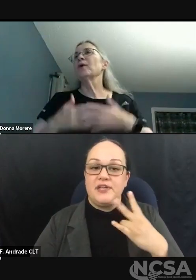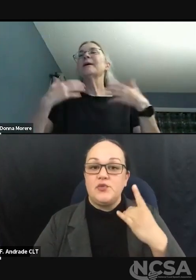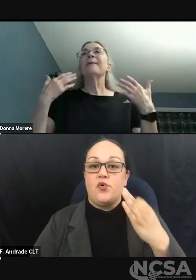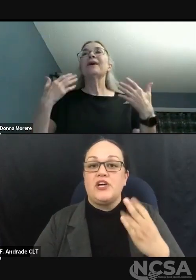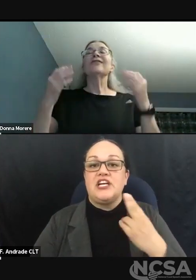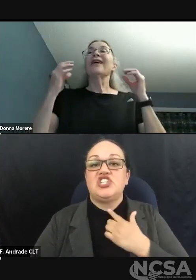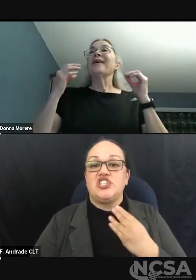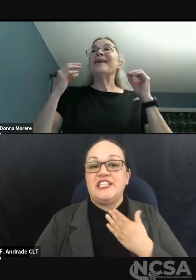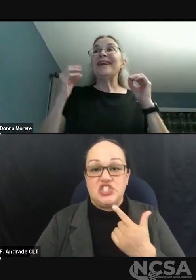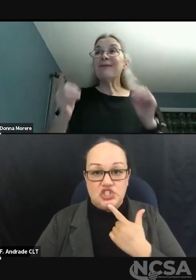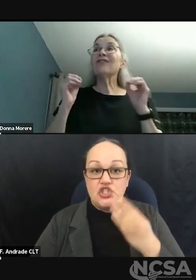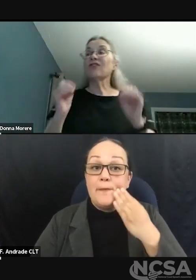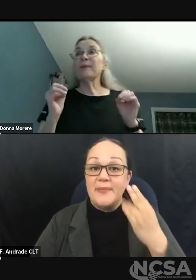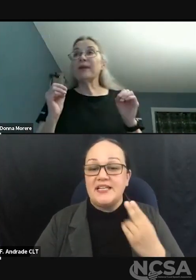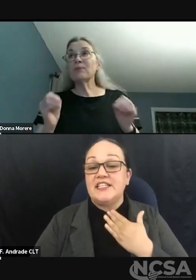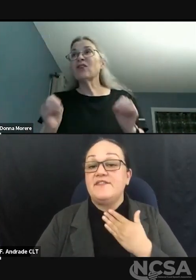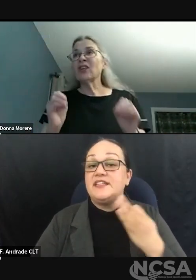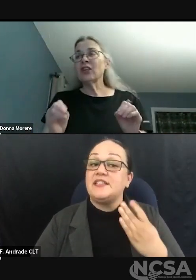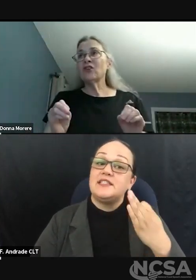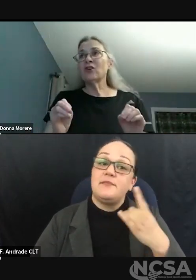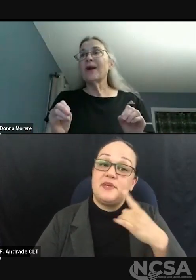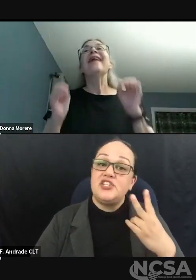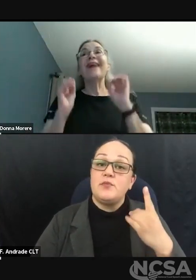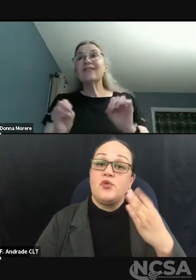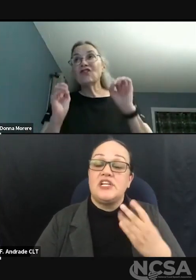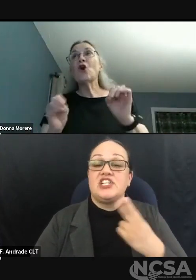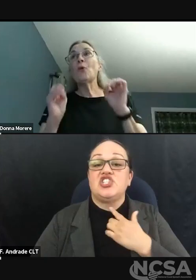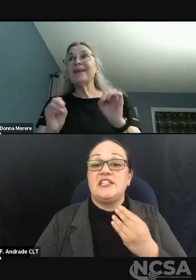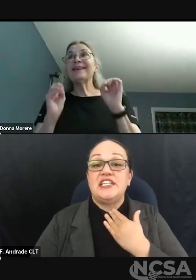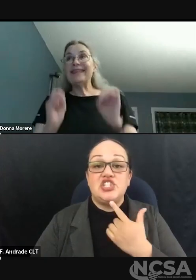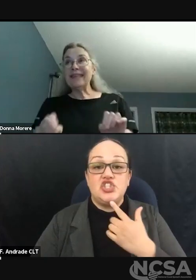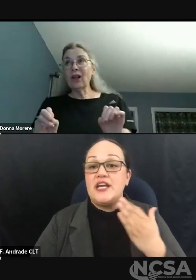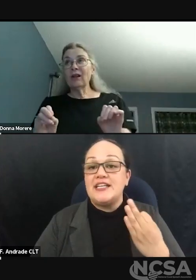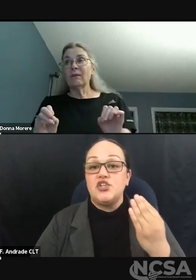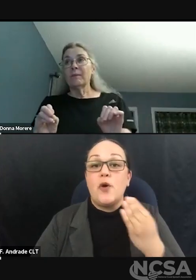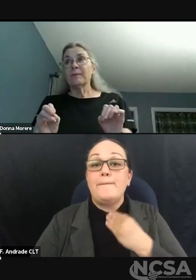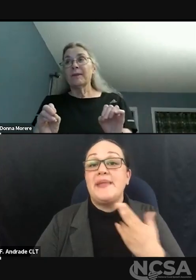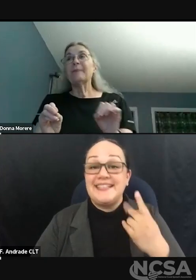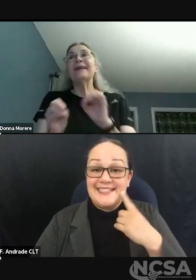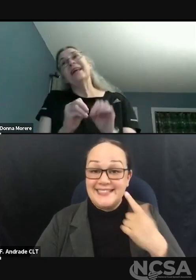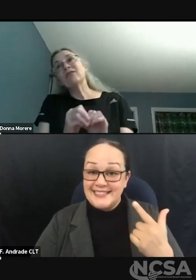because it's a speech production issue that's no big deal, I mean, yes,